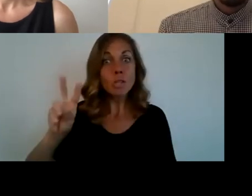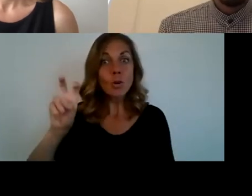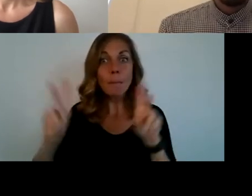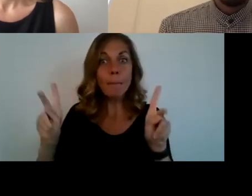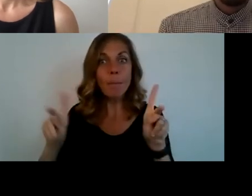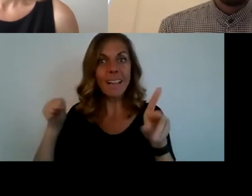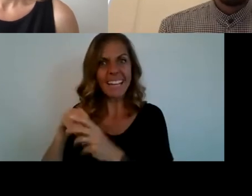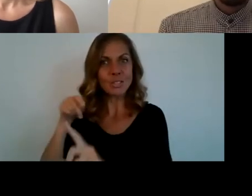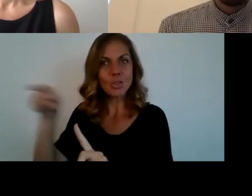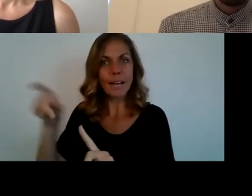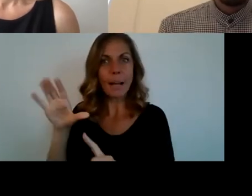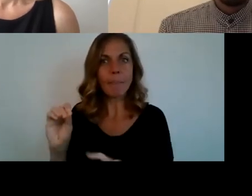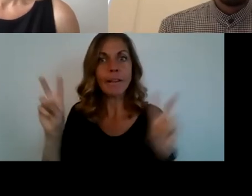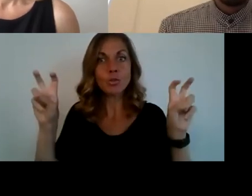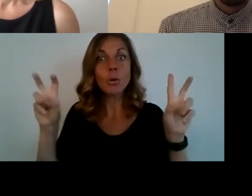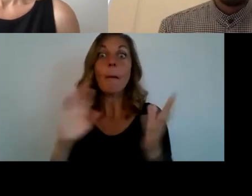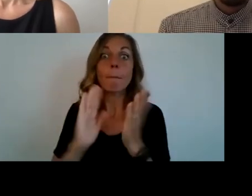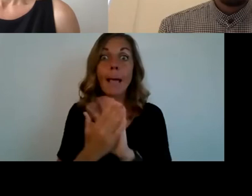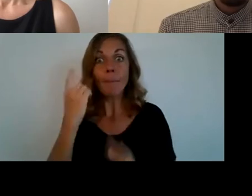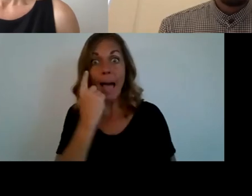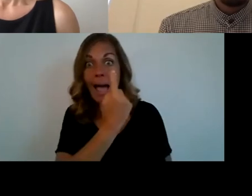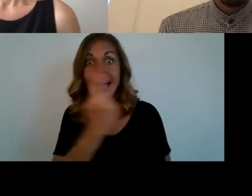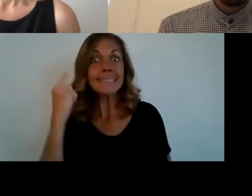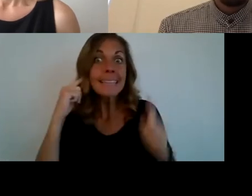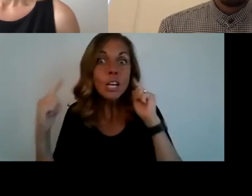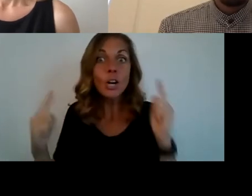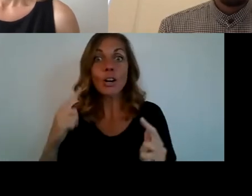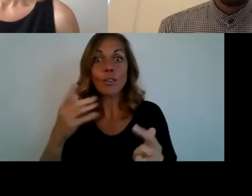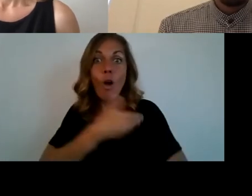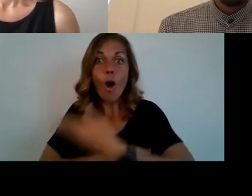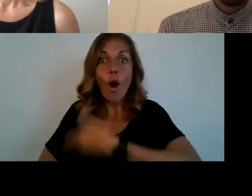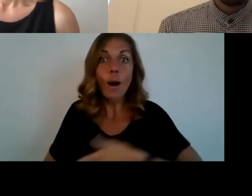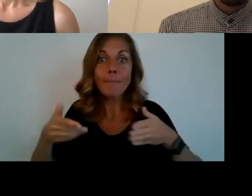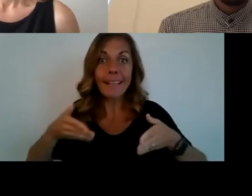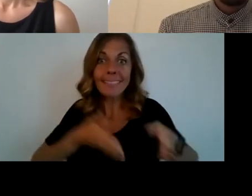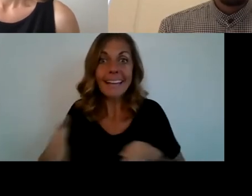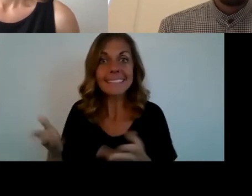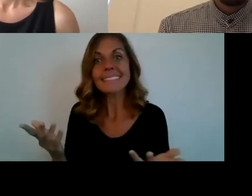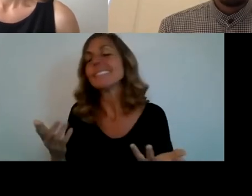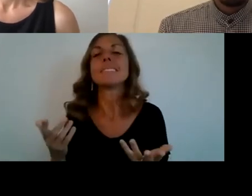to be the arms and legs and eyes and ears and also the learner in the process is a beautiful